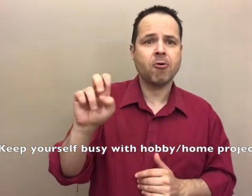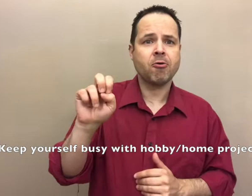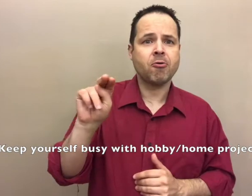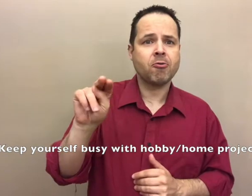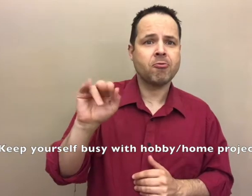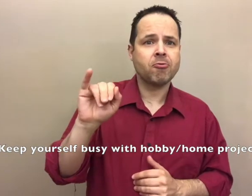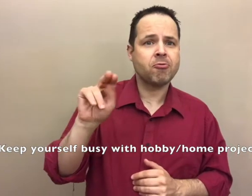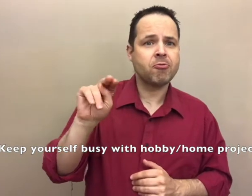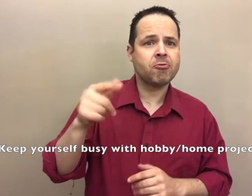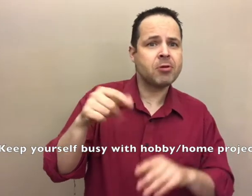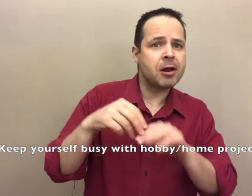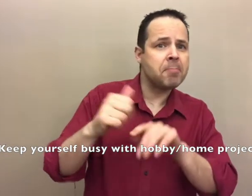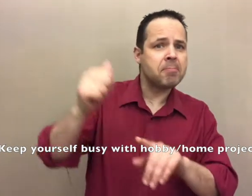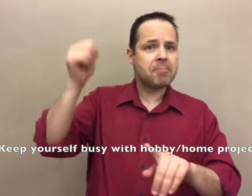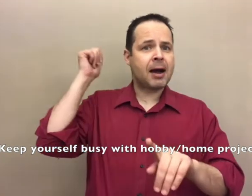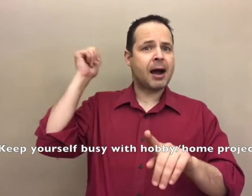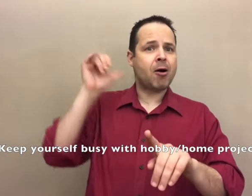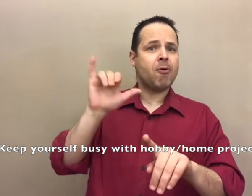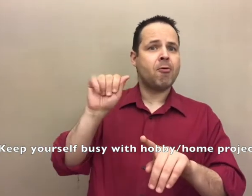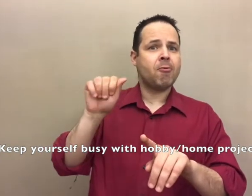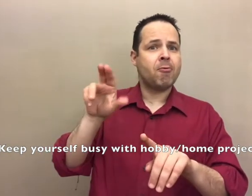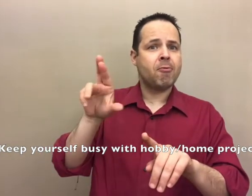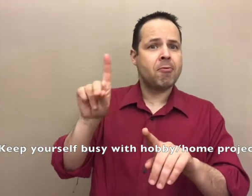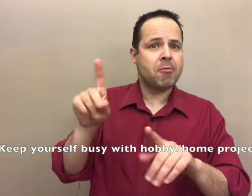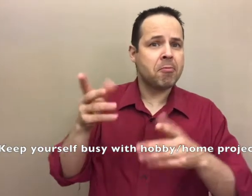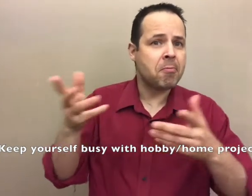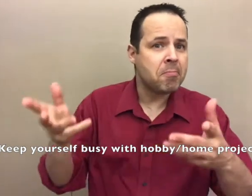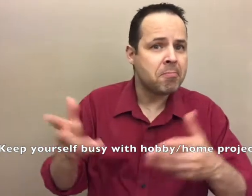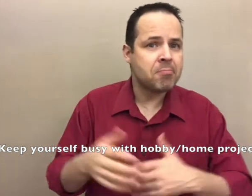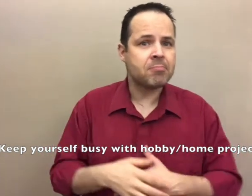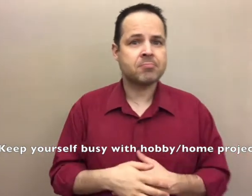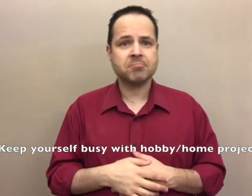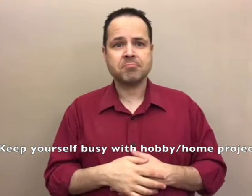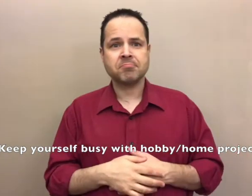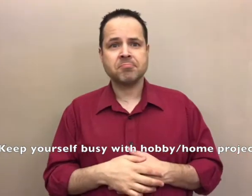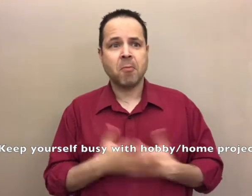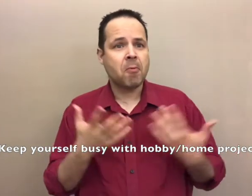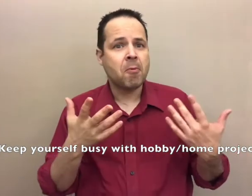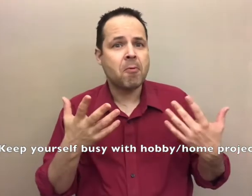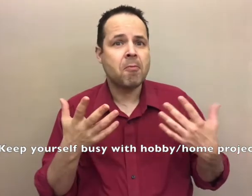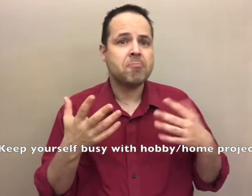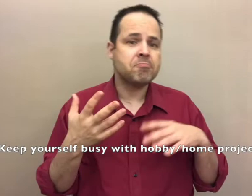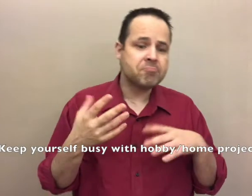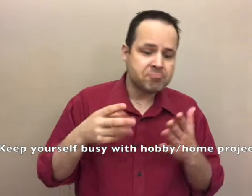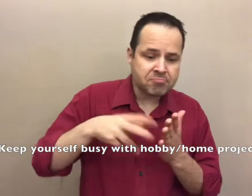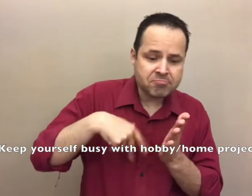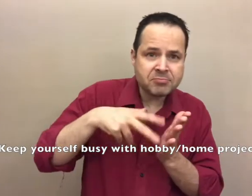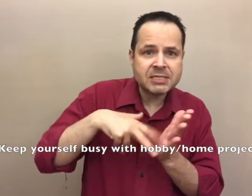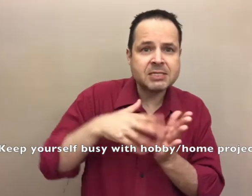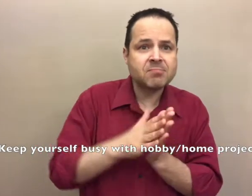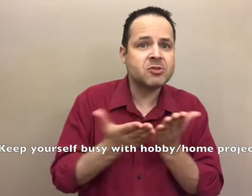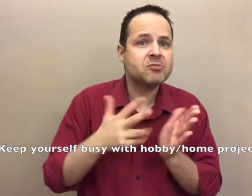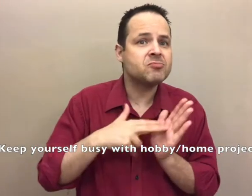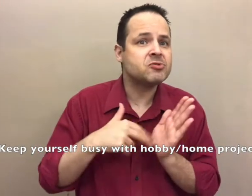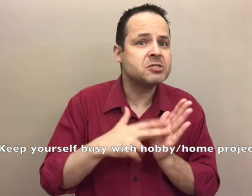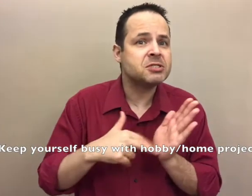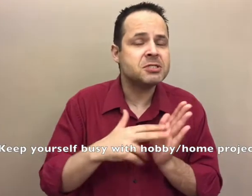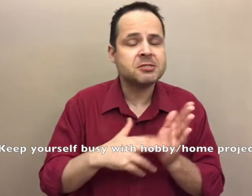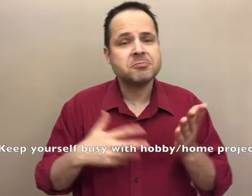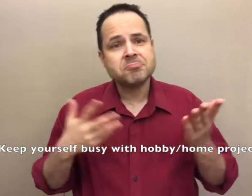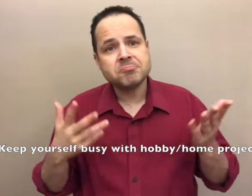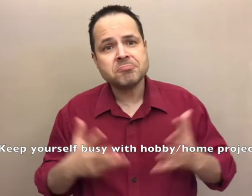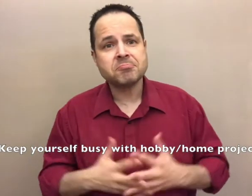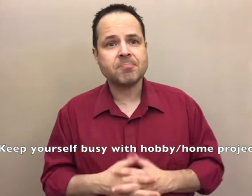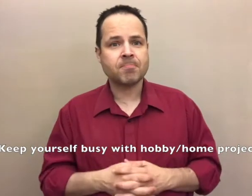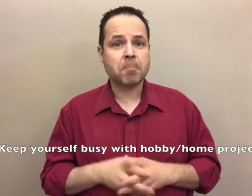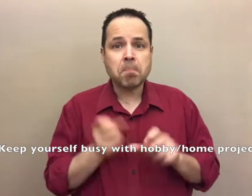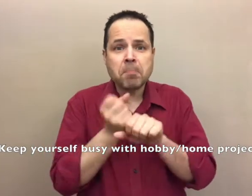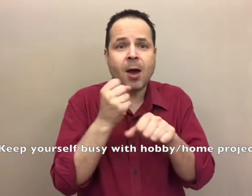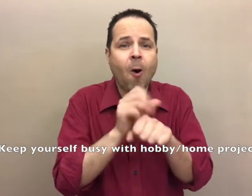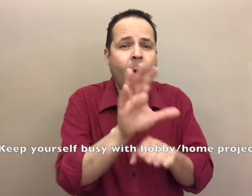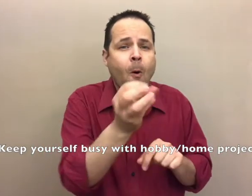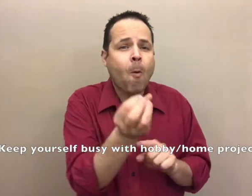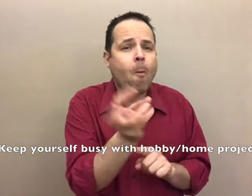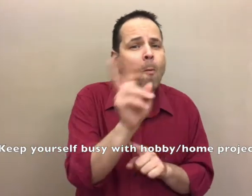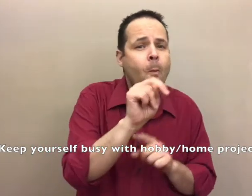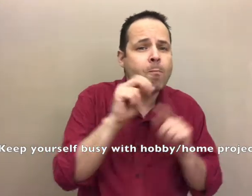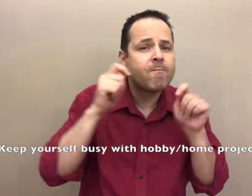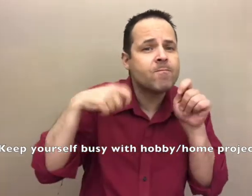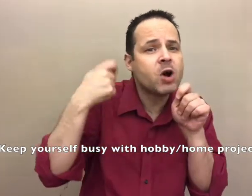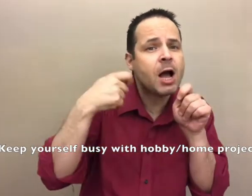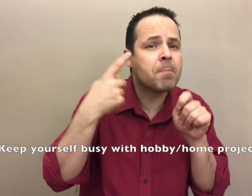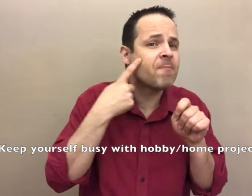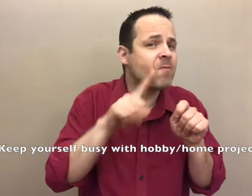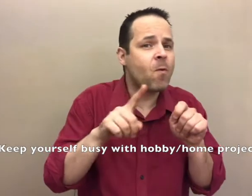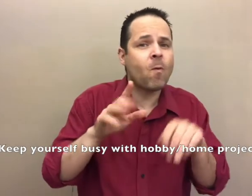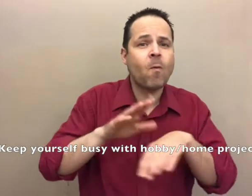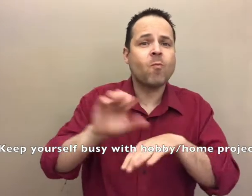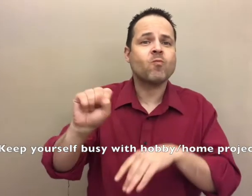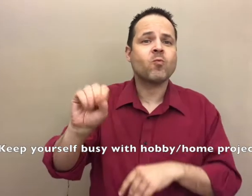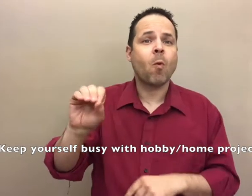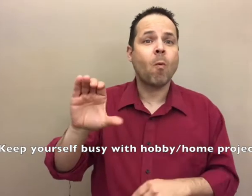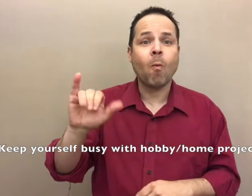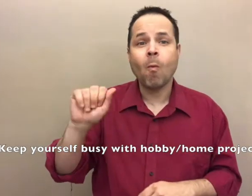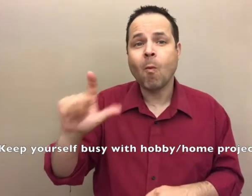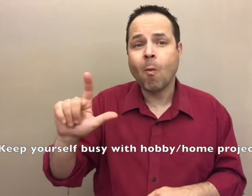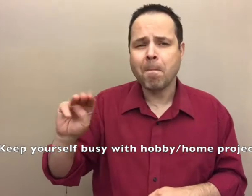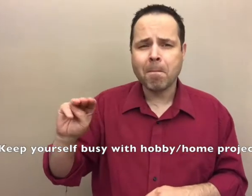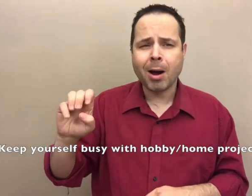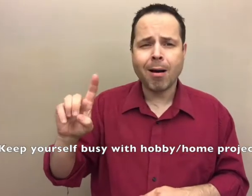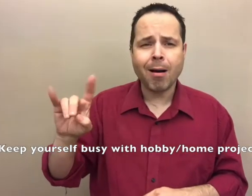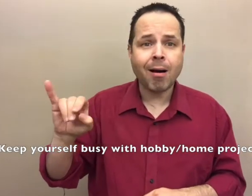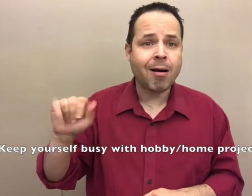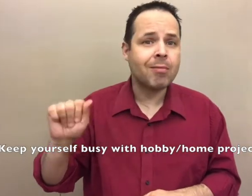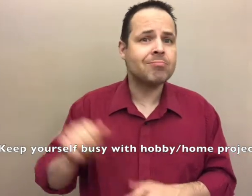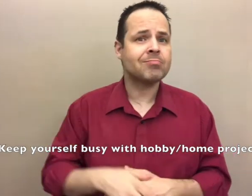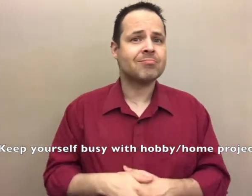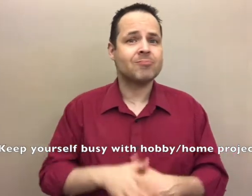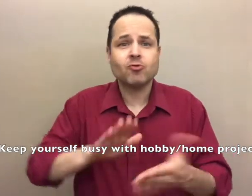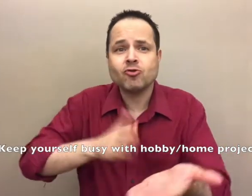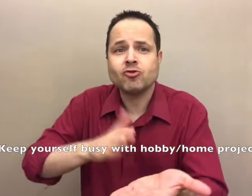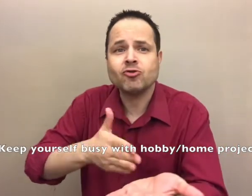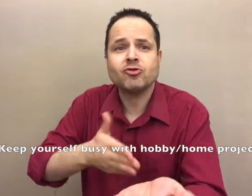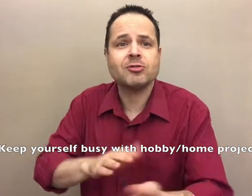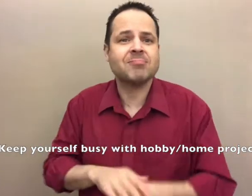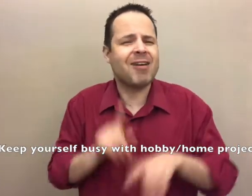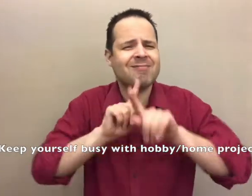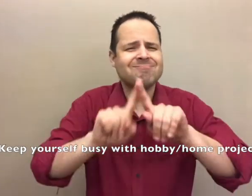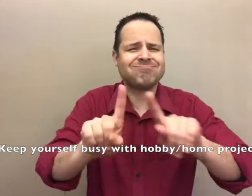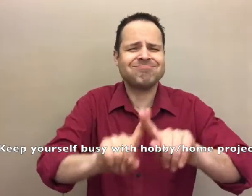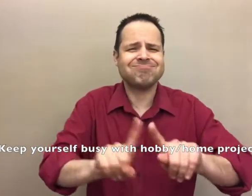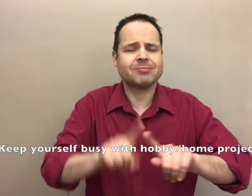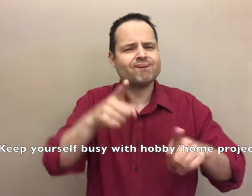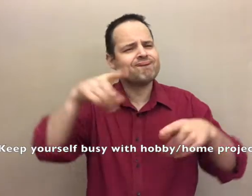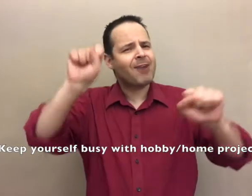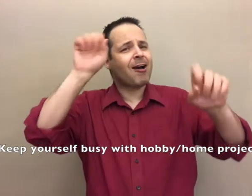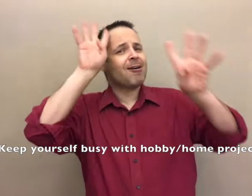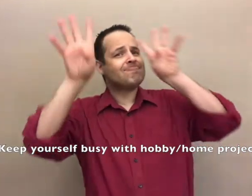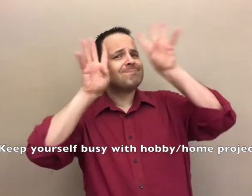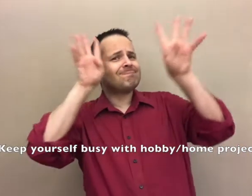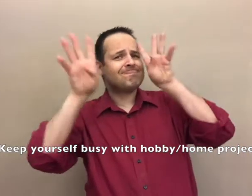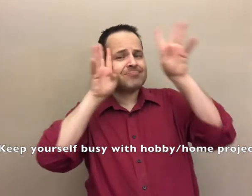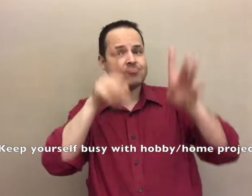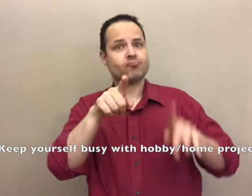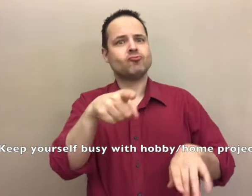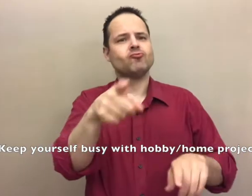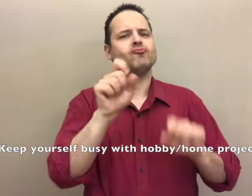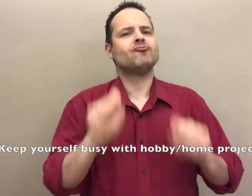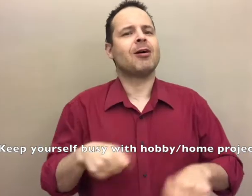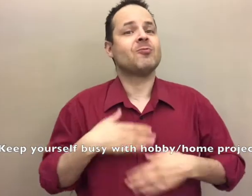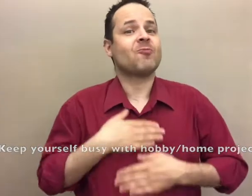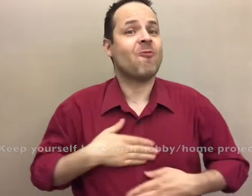such as gardening, reading book, making your own video for social media, cooking, or something you can really enjoy.